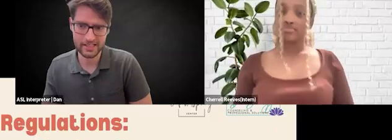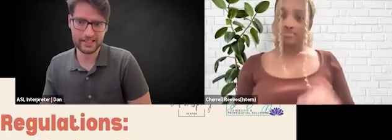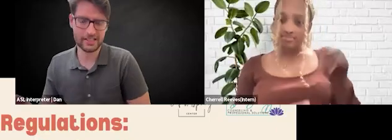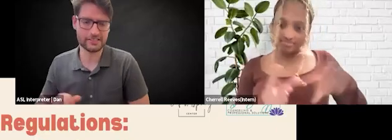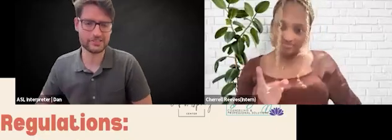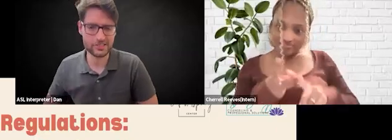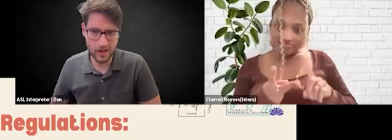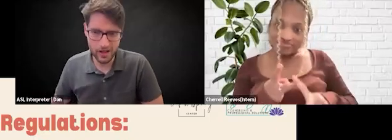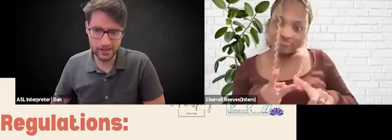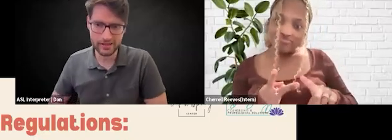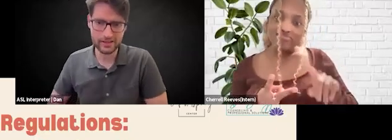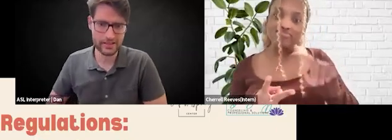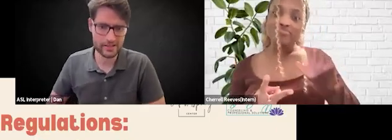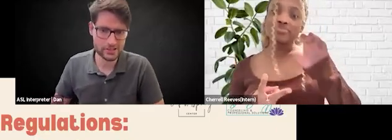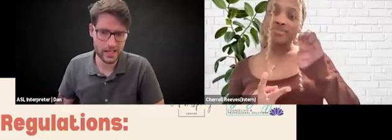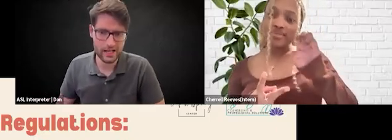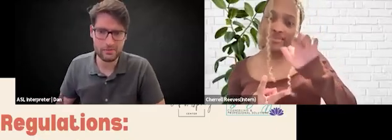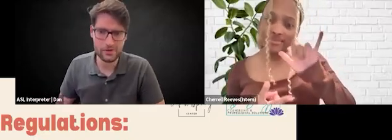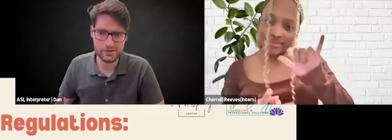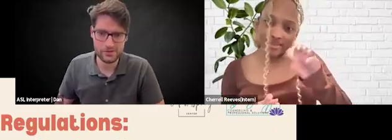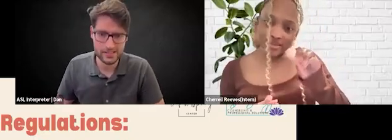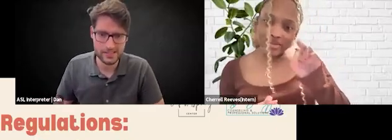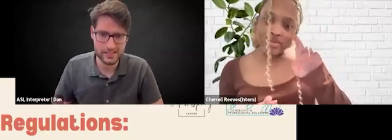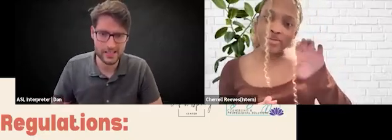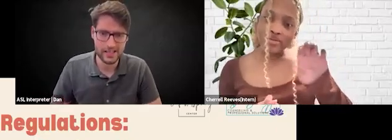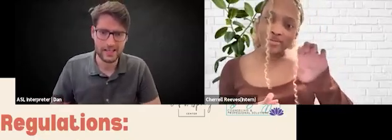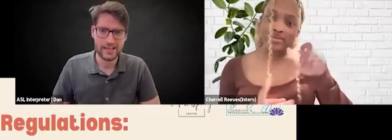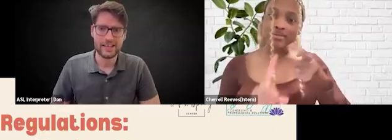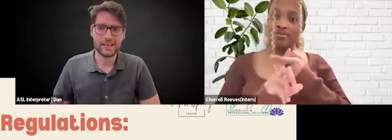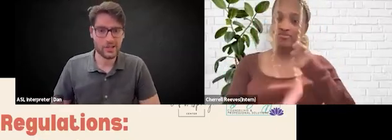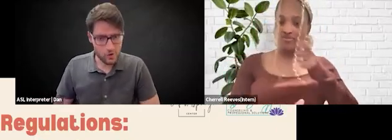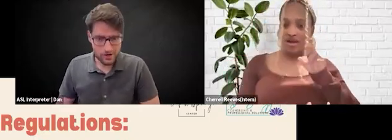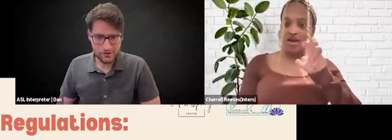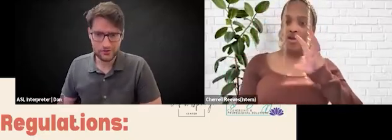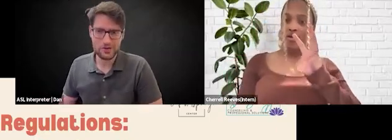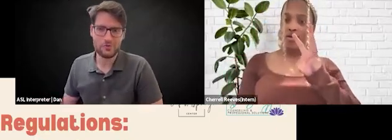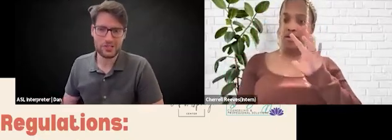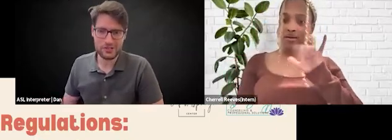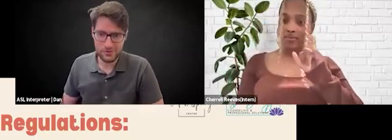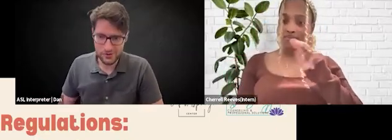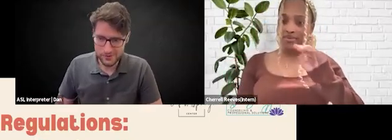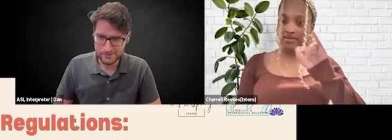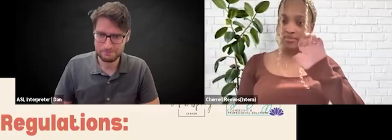[Interpreter for Cherrell) I'm seeing sloths in the chat. I'm also seeing Eeyore from "Winnie the Pooh."